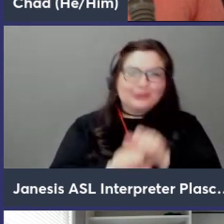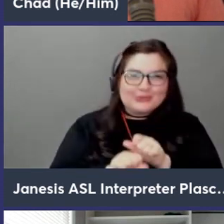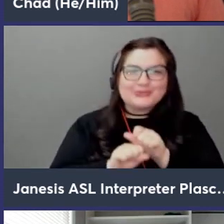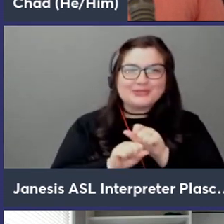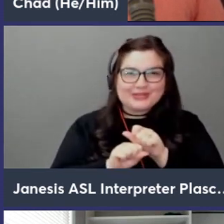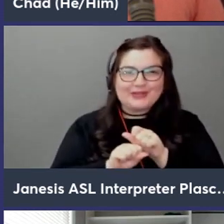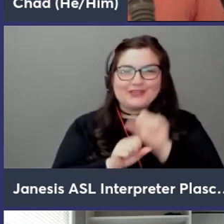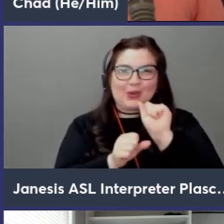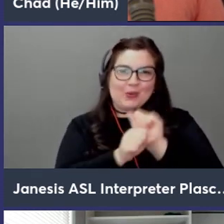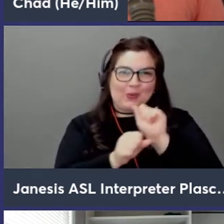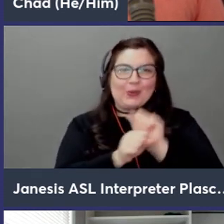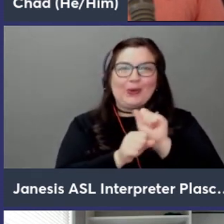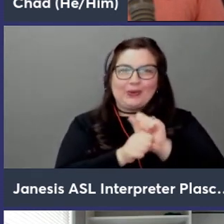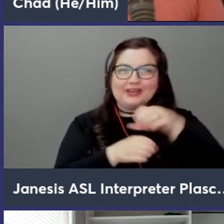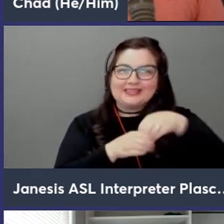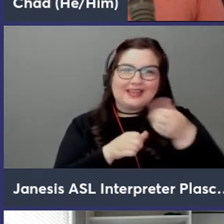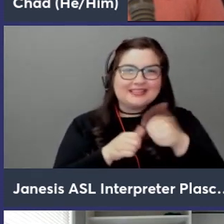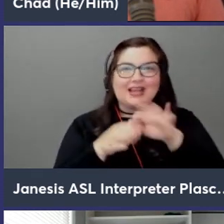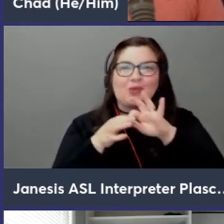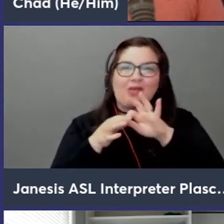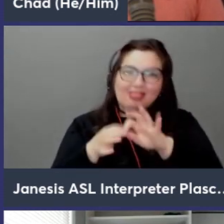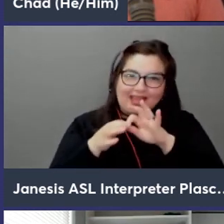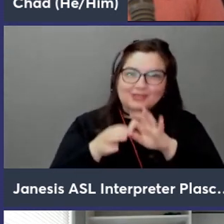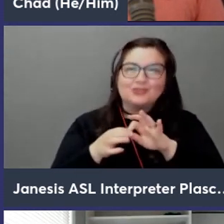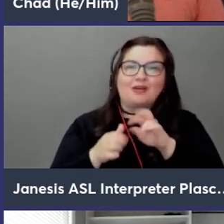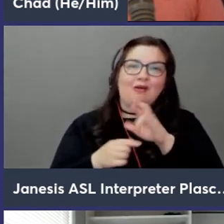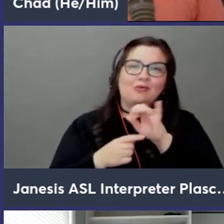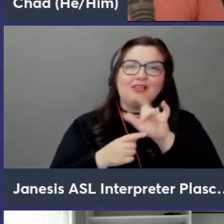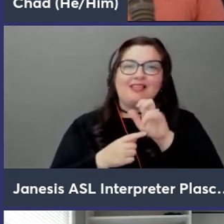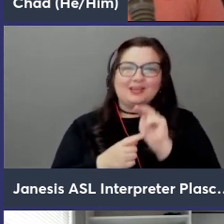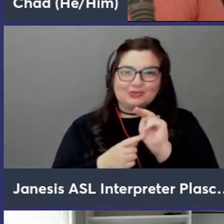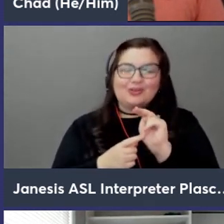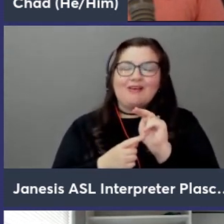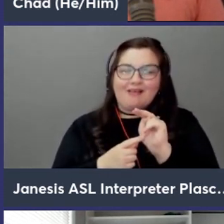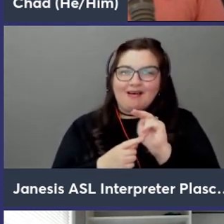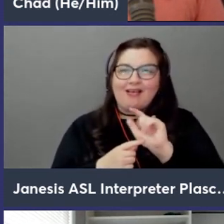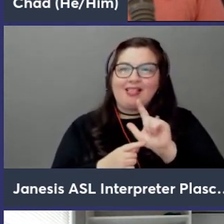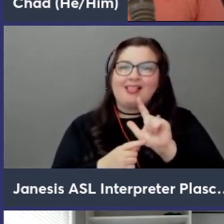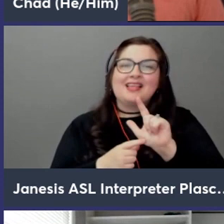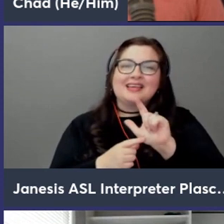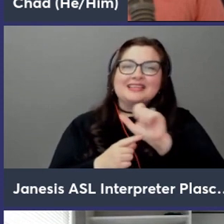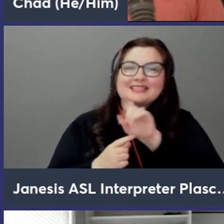inside any relational database. So we can start there and we can run that.